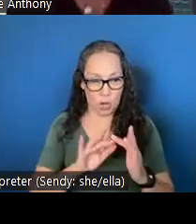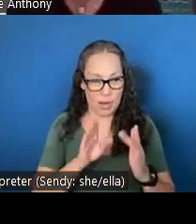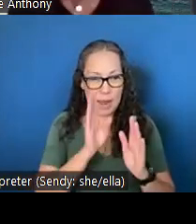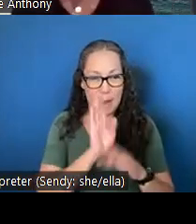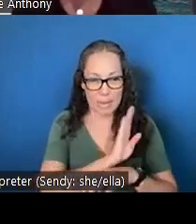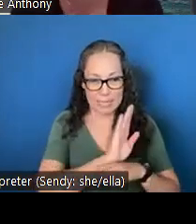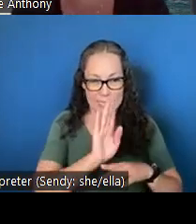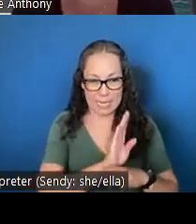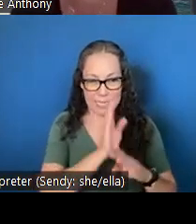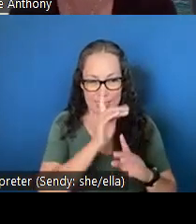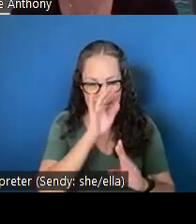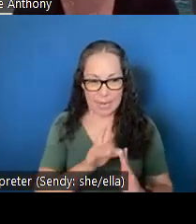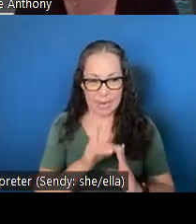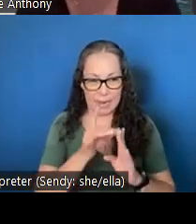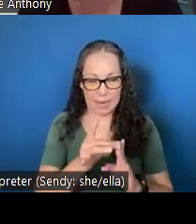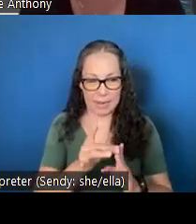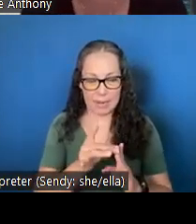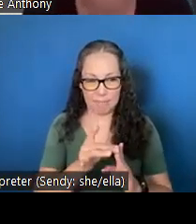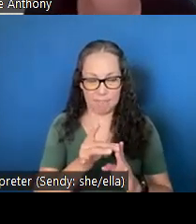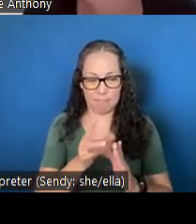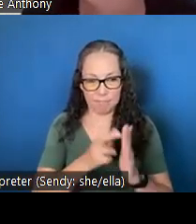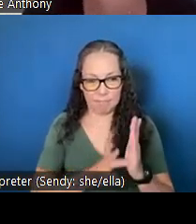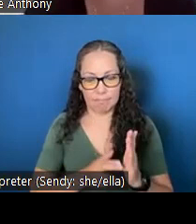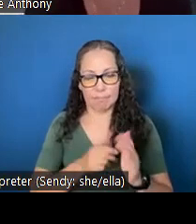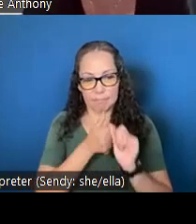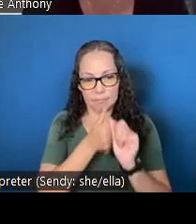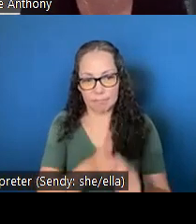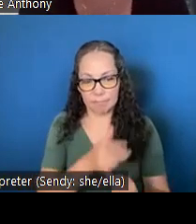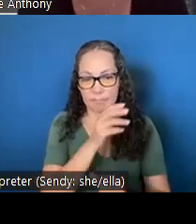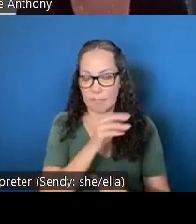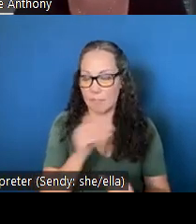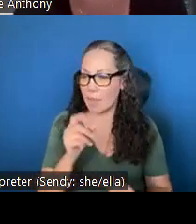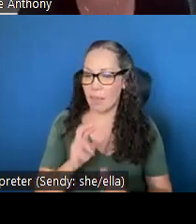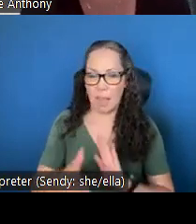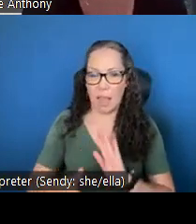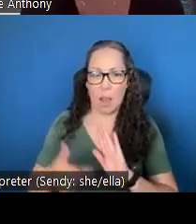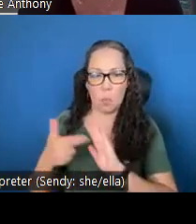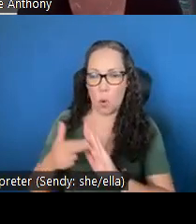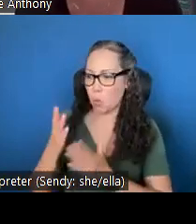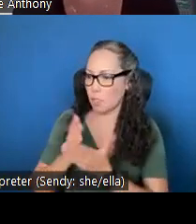about um the role that uh extended you know that the role that certain agencies that serve kids